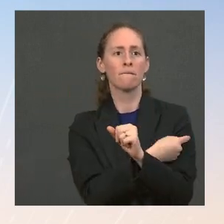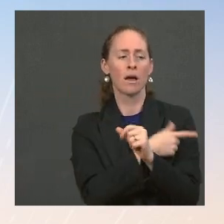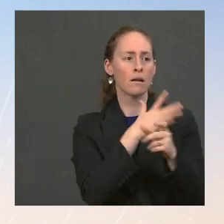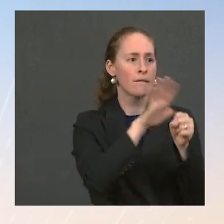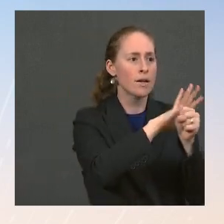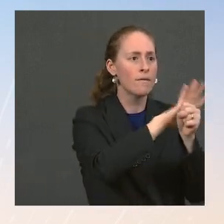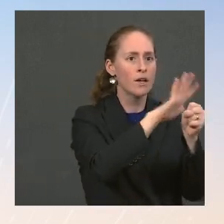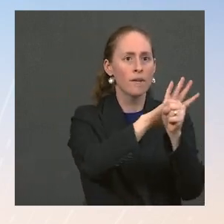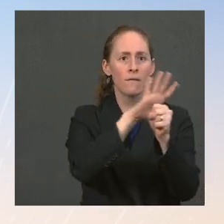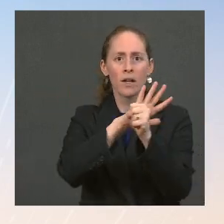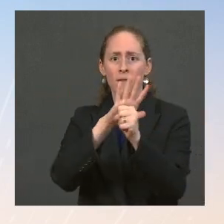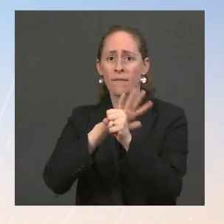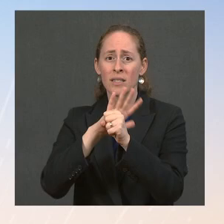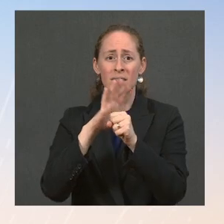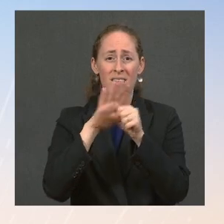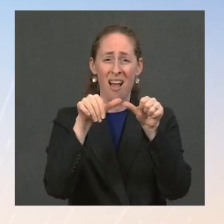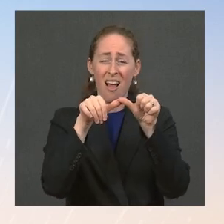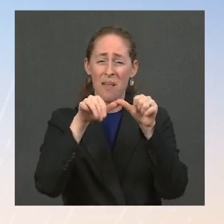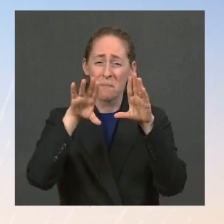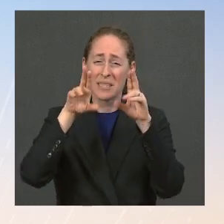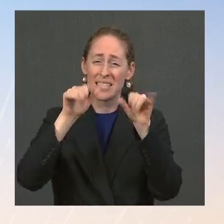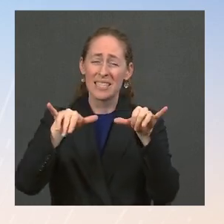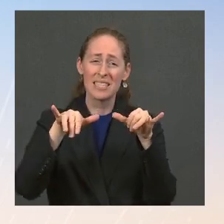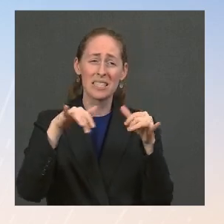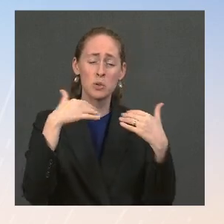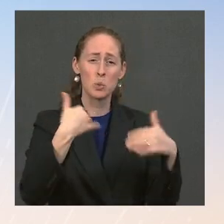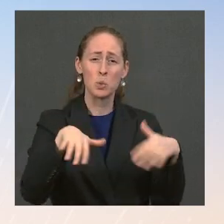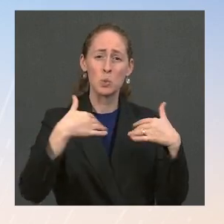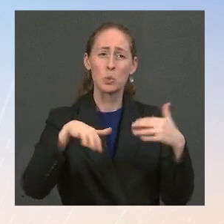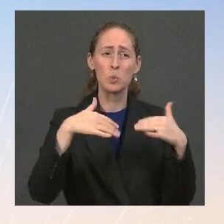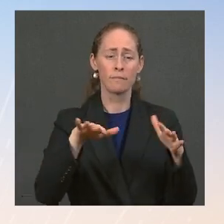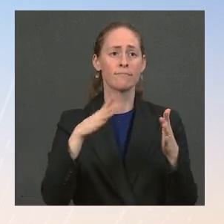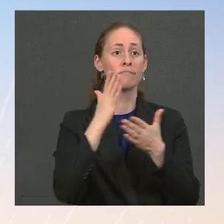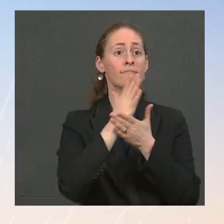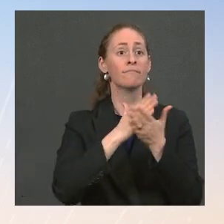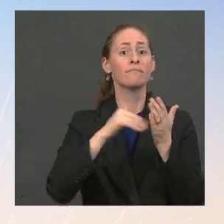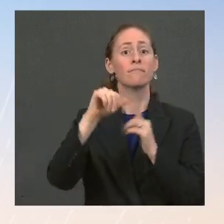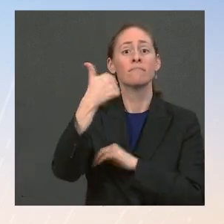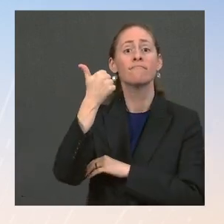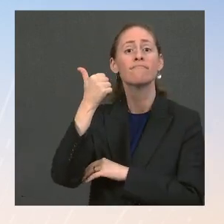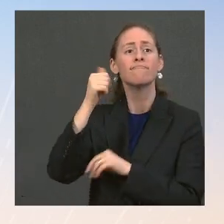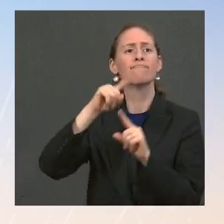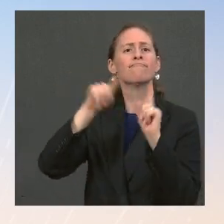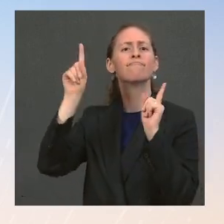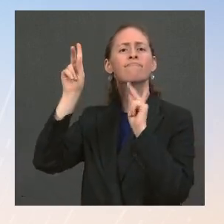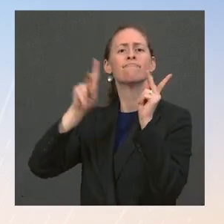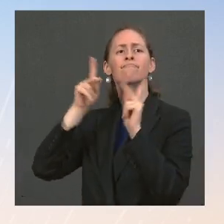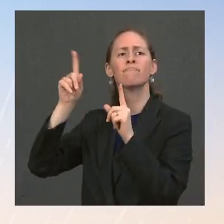and it is preventing, in some cases, people who have other illnesses, who may be seeking treatment, who may be ha- --